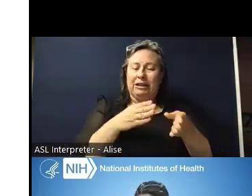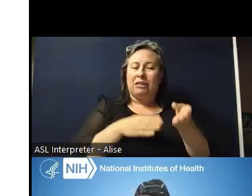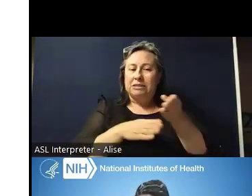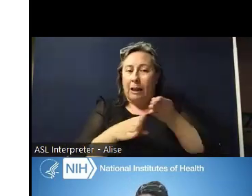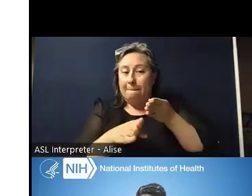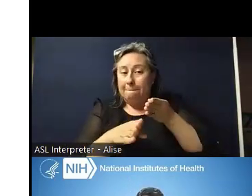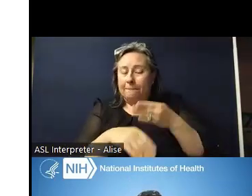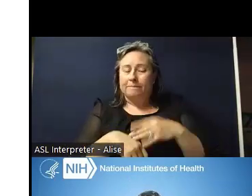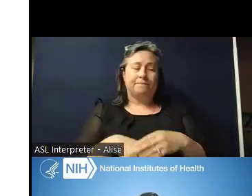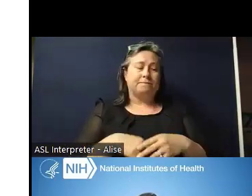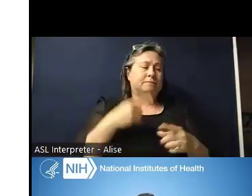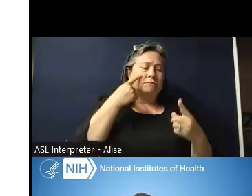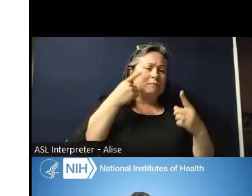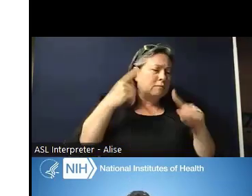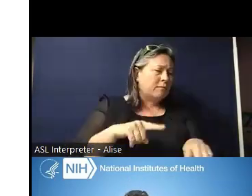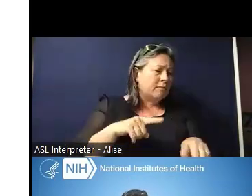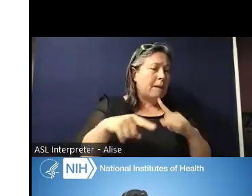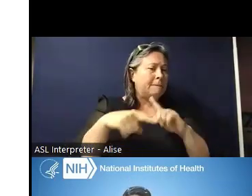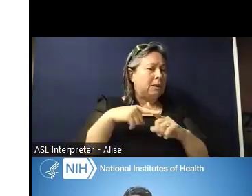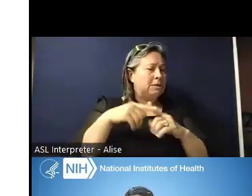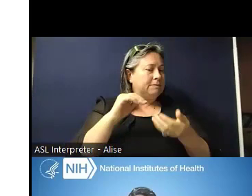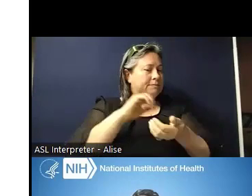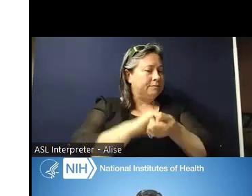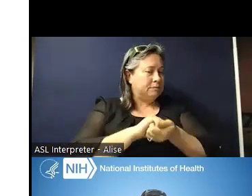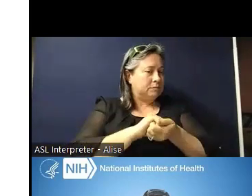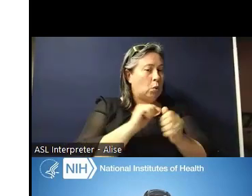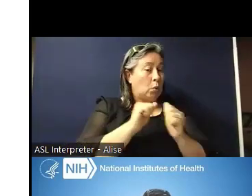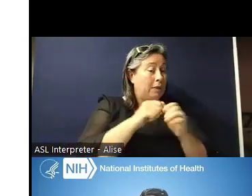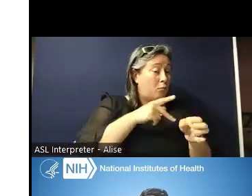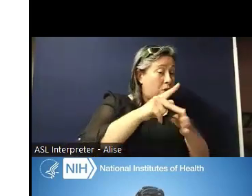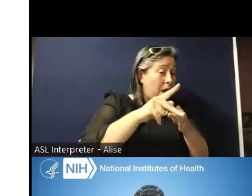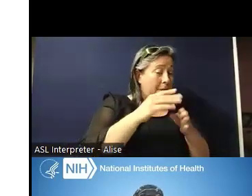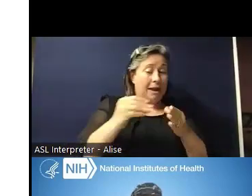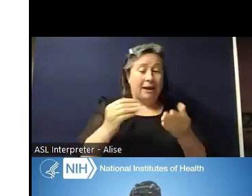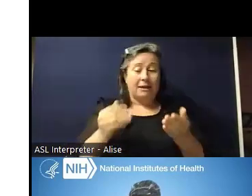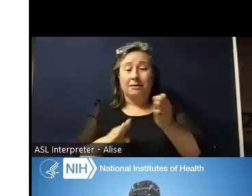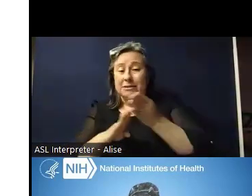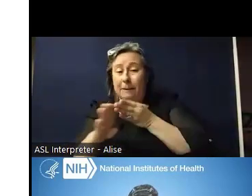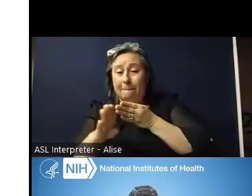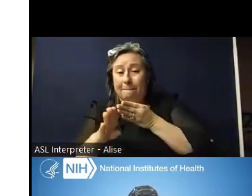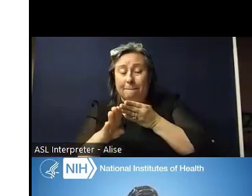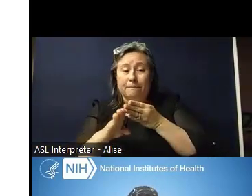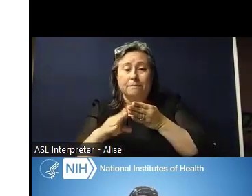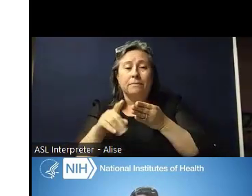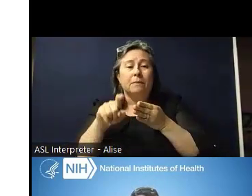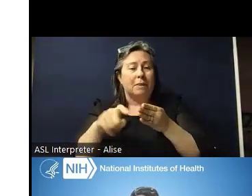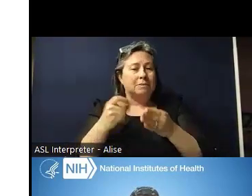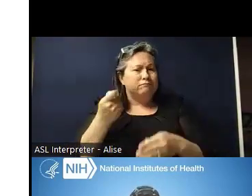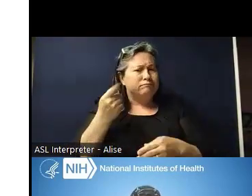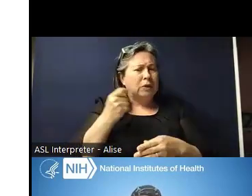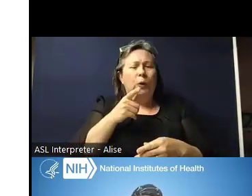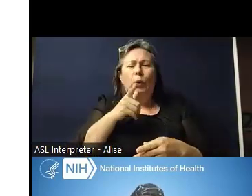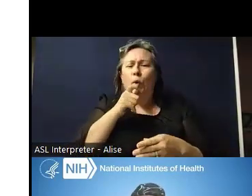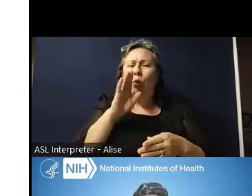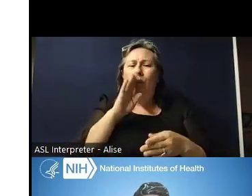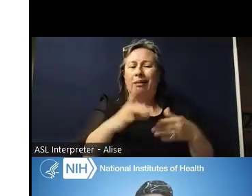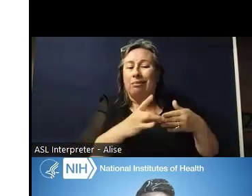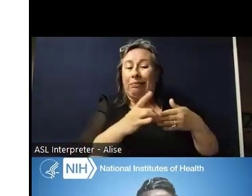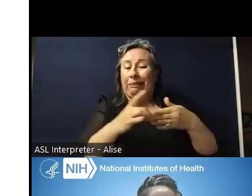Agreement and partnership between the prime and the sub have to understand who's going to lead the subrecipient, right?